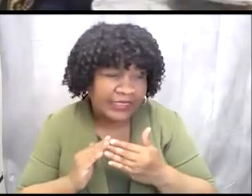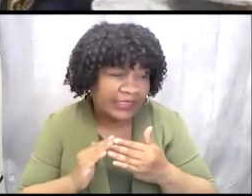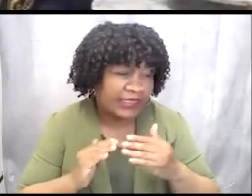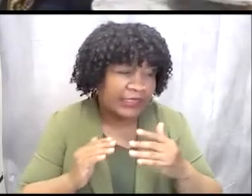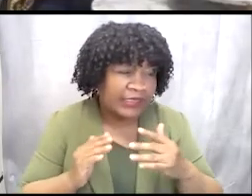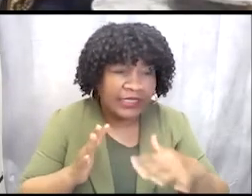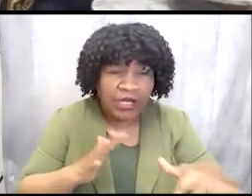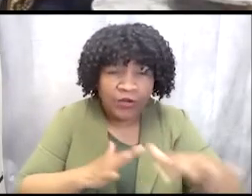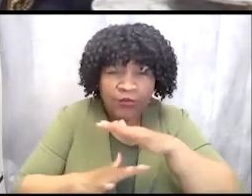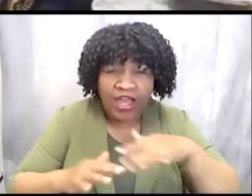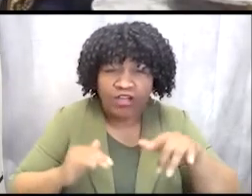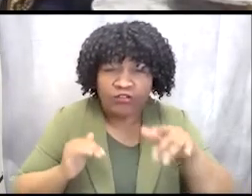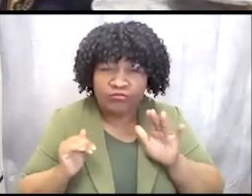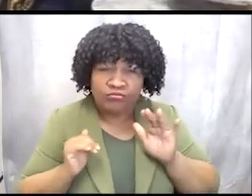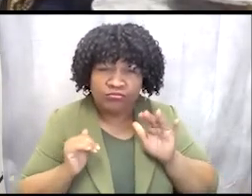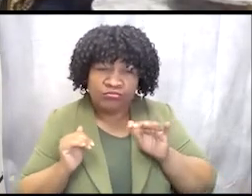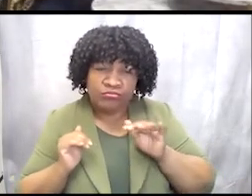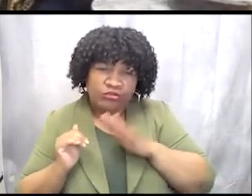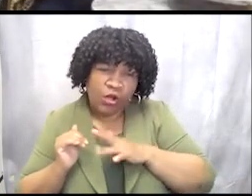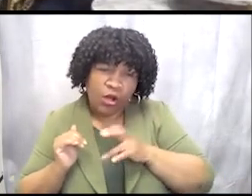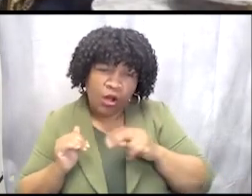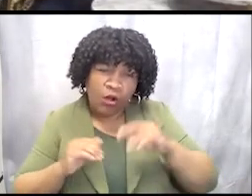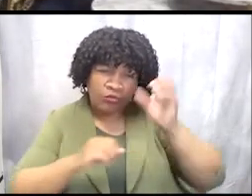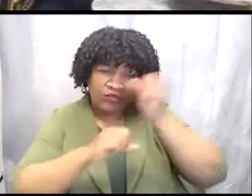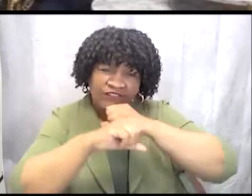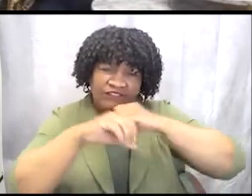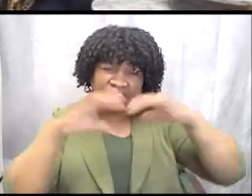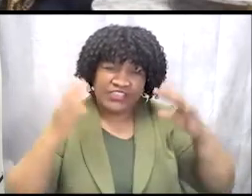around a vision of what is possible, right?